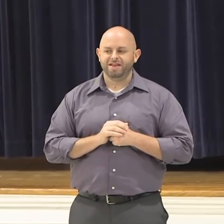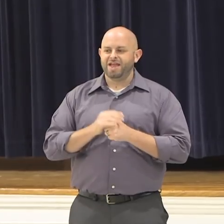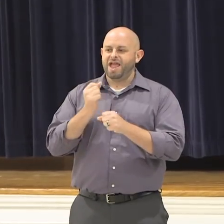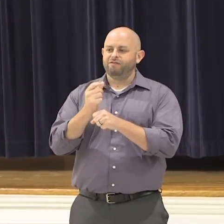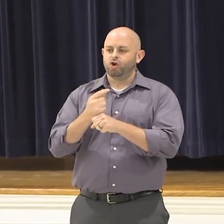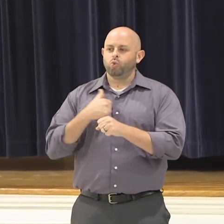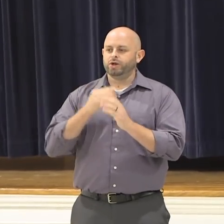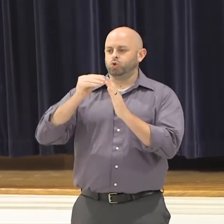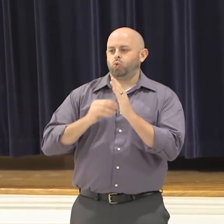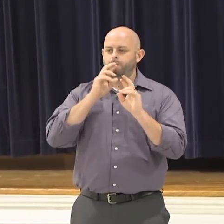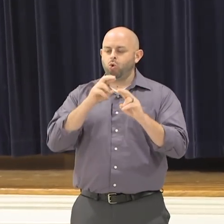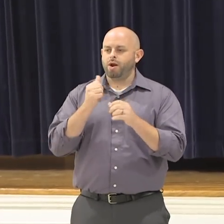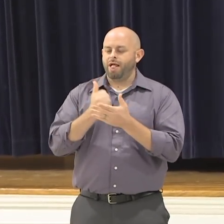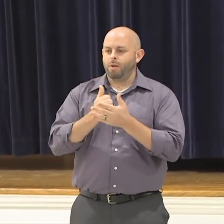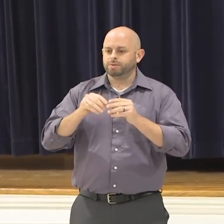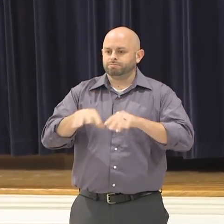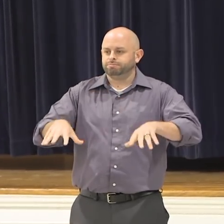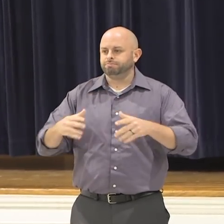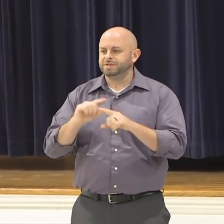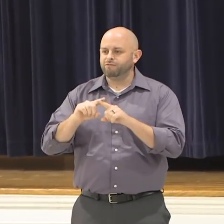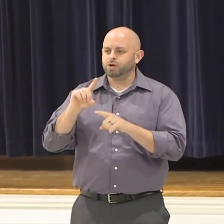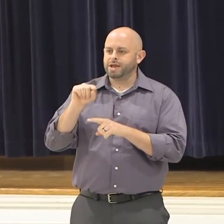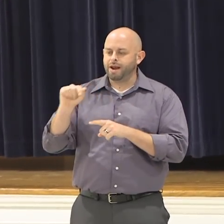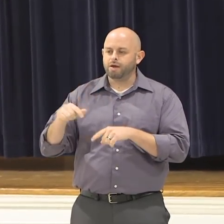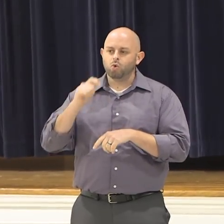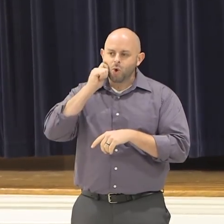report that helps break down data by race and ethnicity it's really important